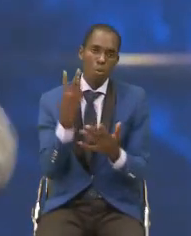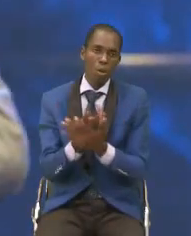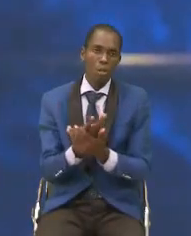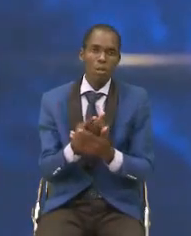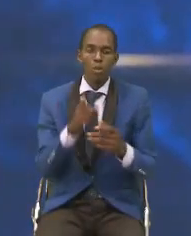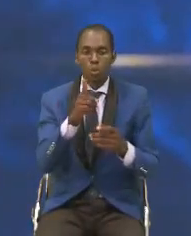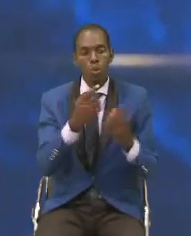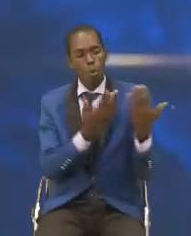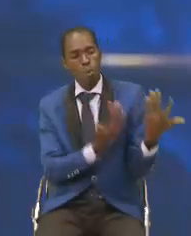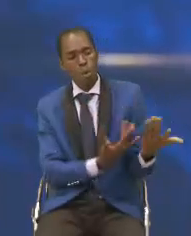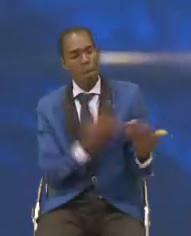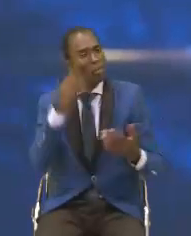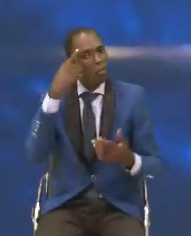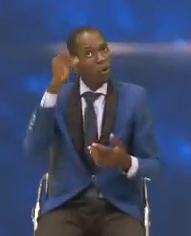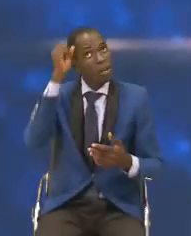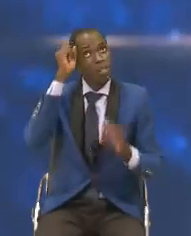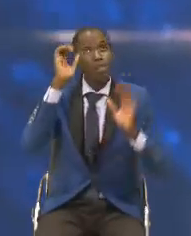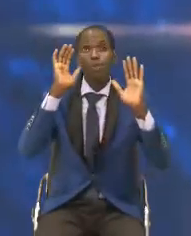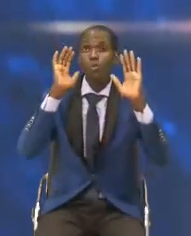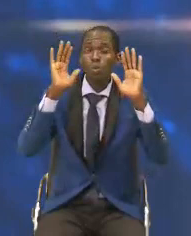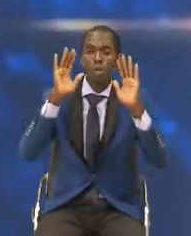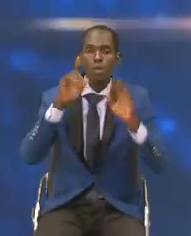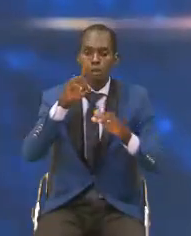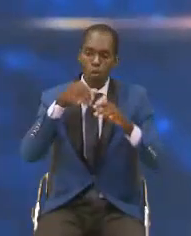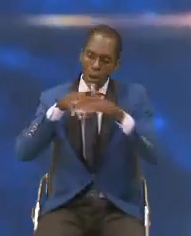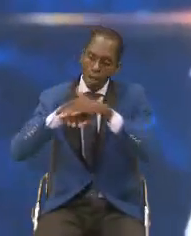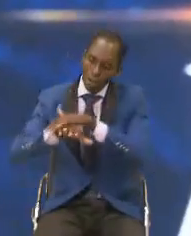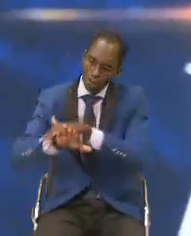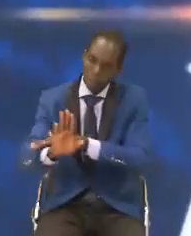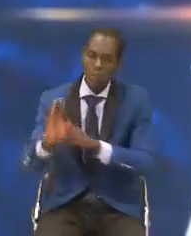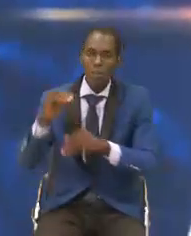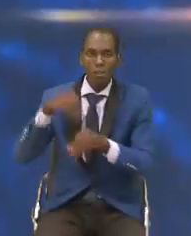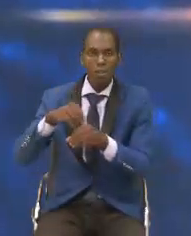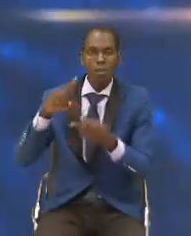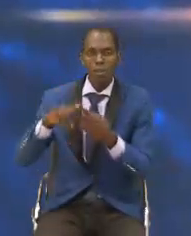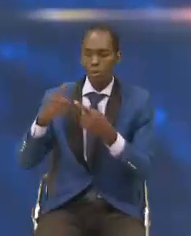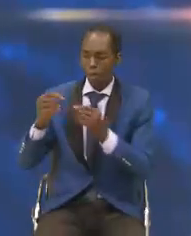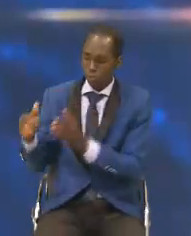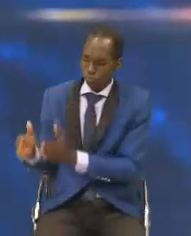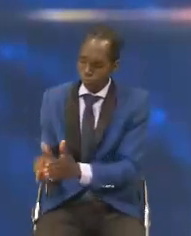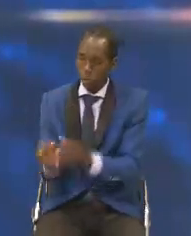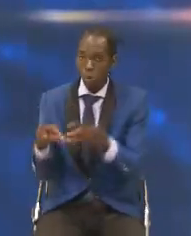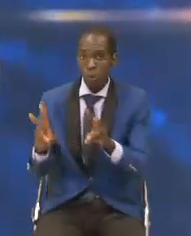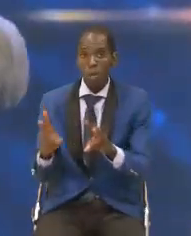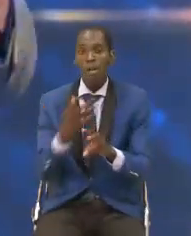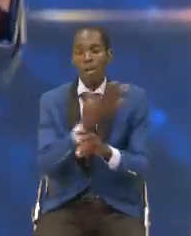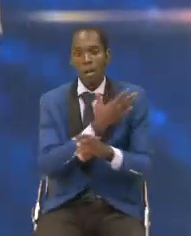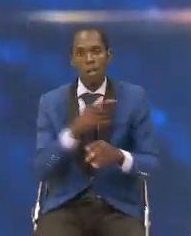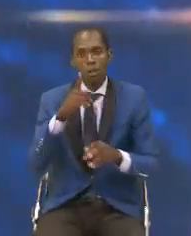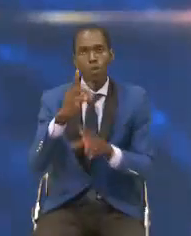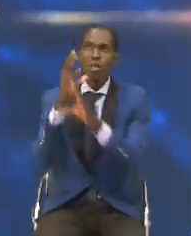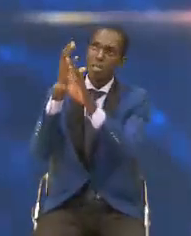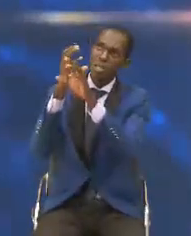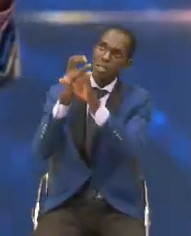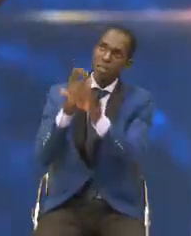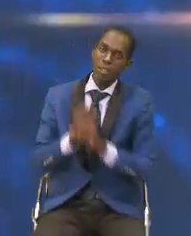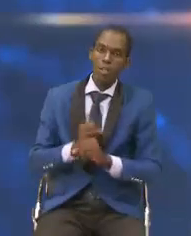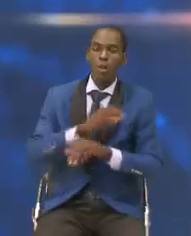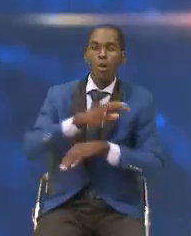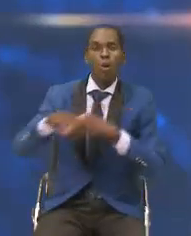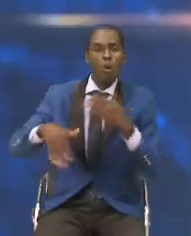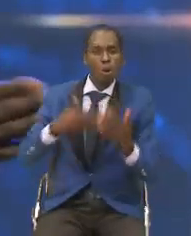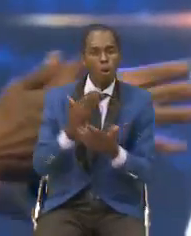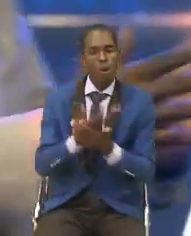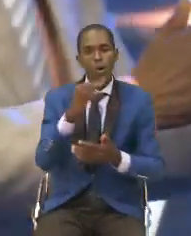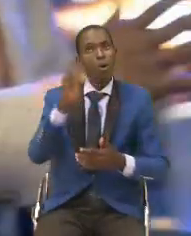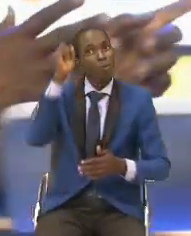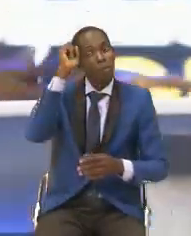you obey to beware you wait for his wonders you enter into the narrow way and you receive